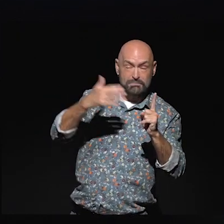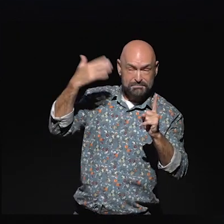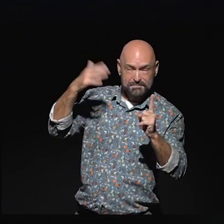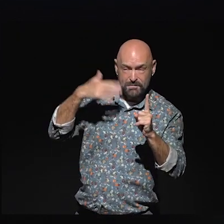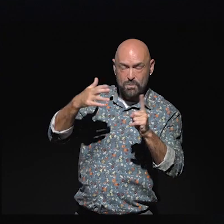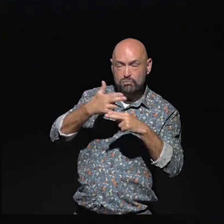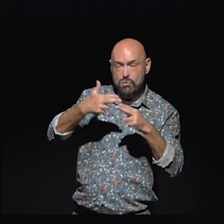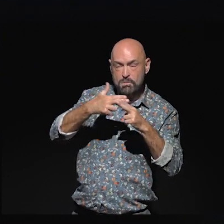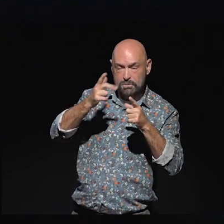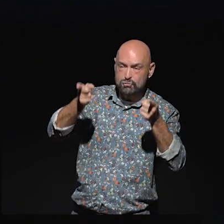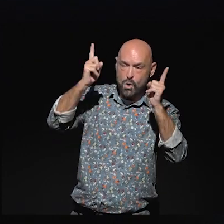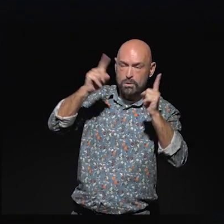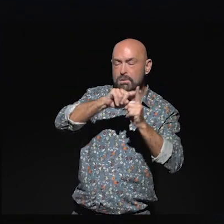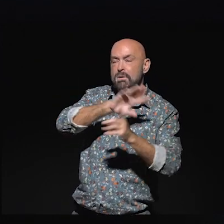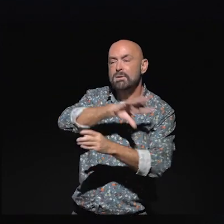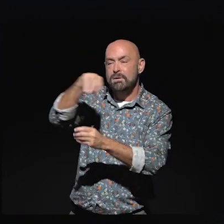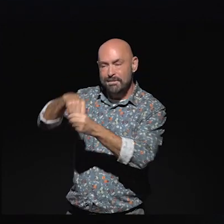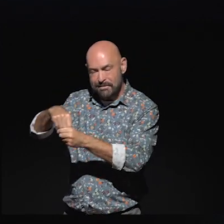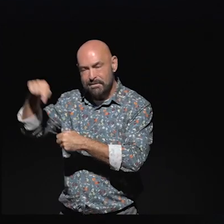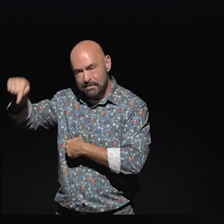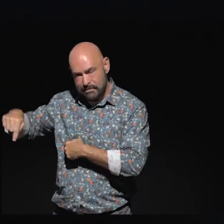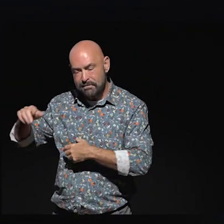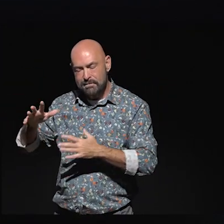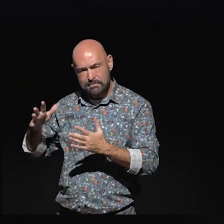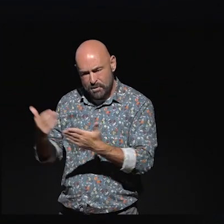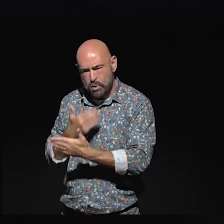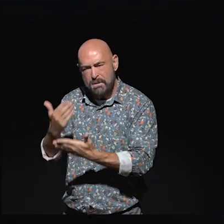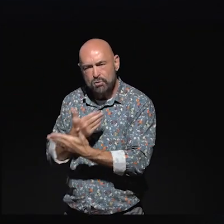he puts her into this absolutely contemporary,